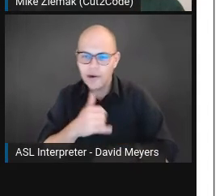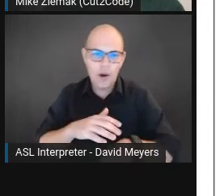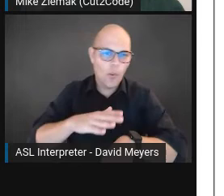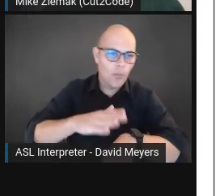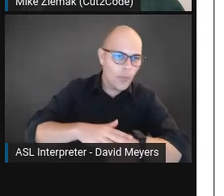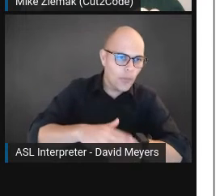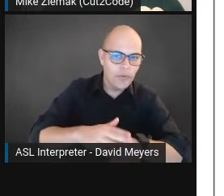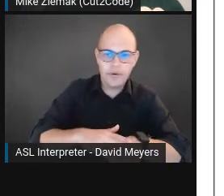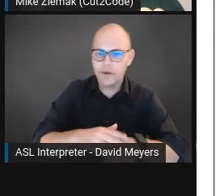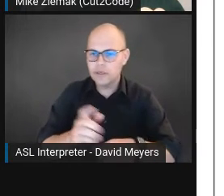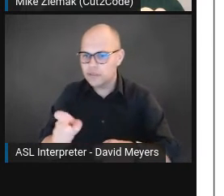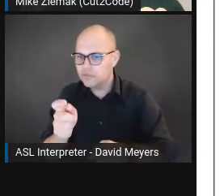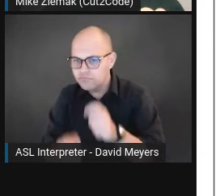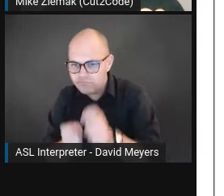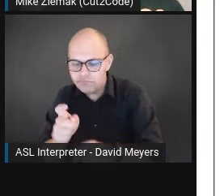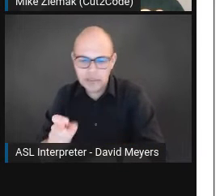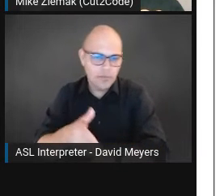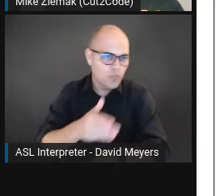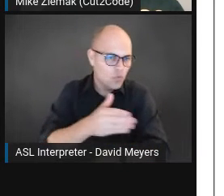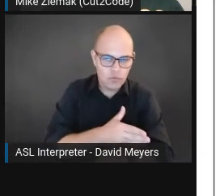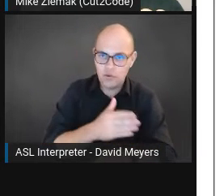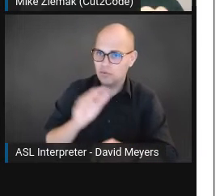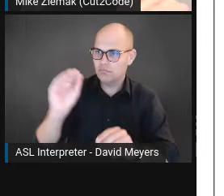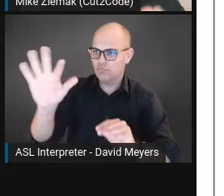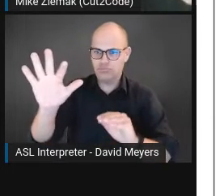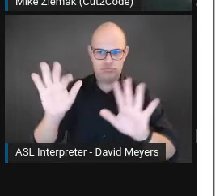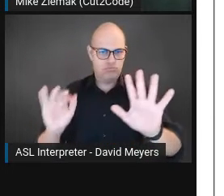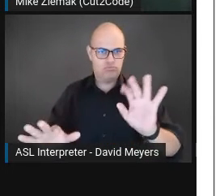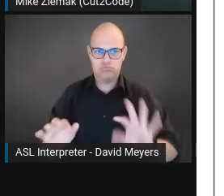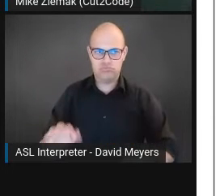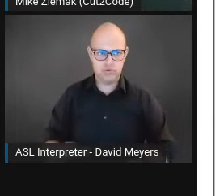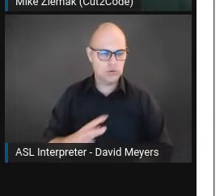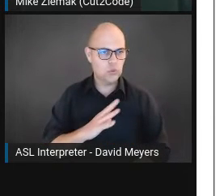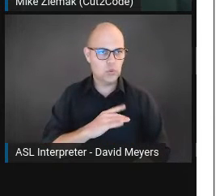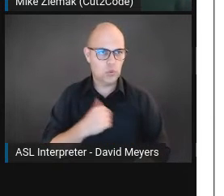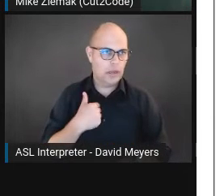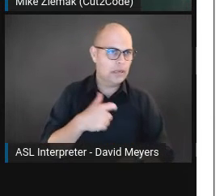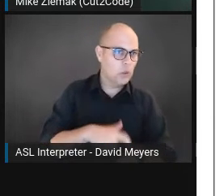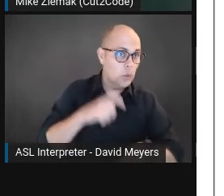and so on. I'm just being conscious of time, we're running out of time,